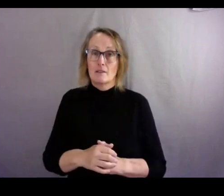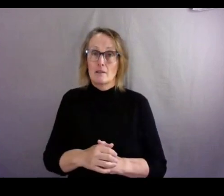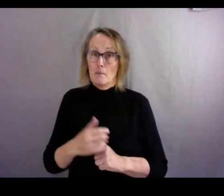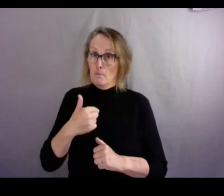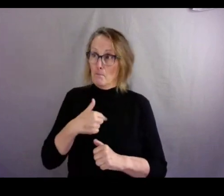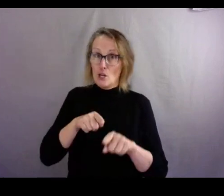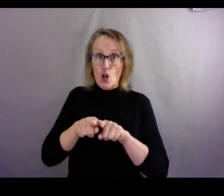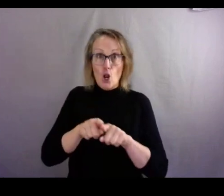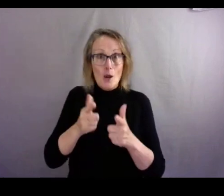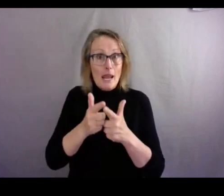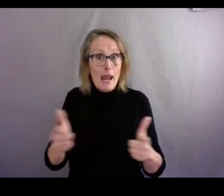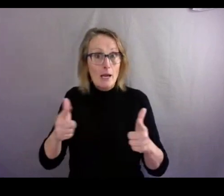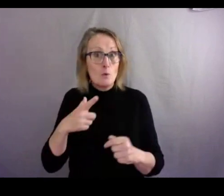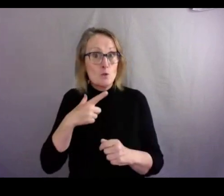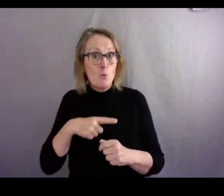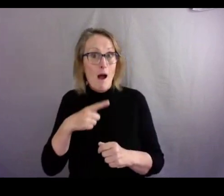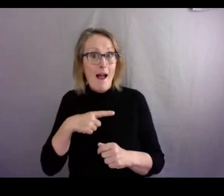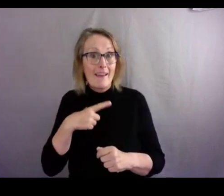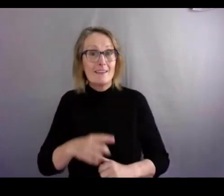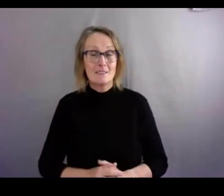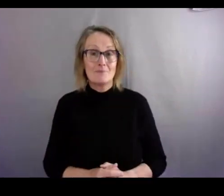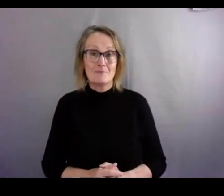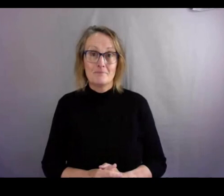or not just for assimilation purposes, but to protect me.